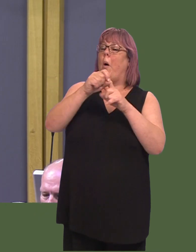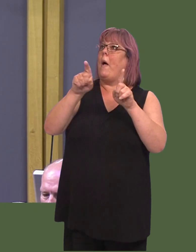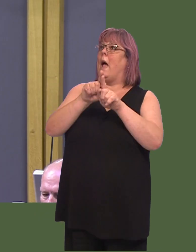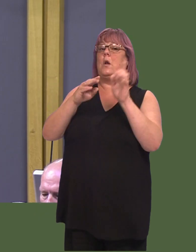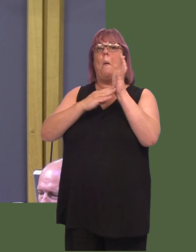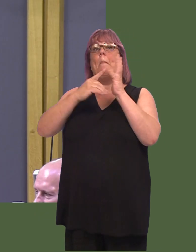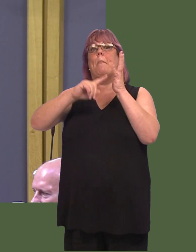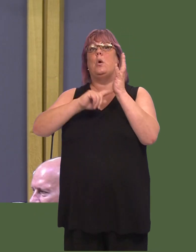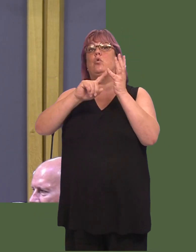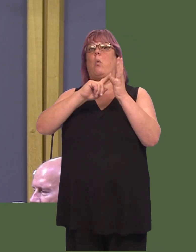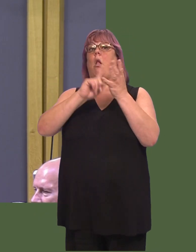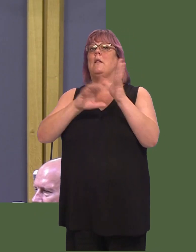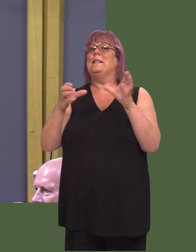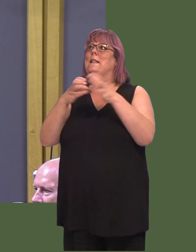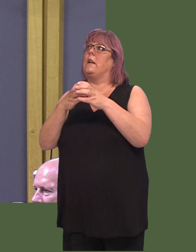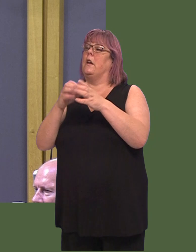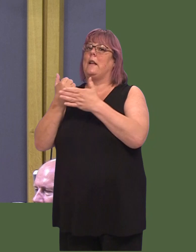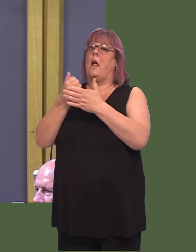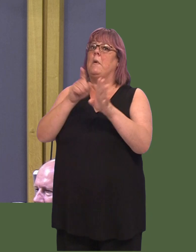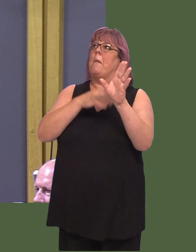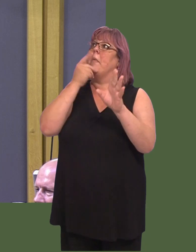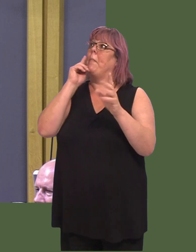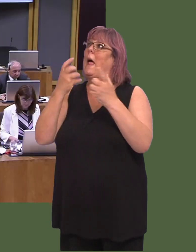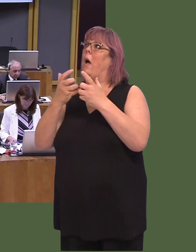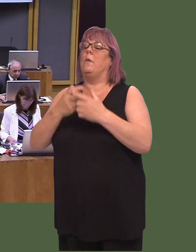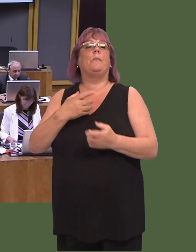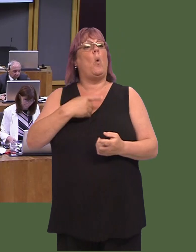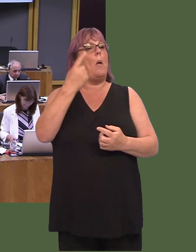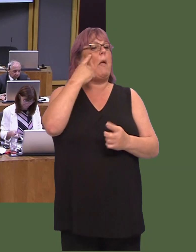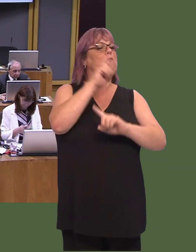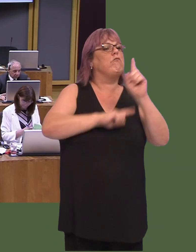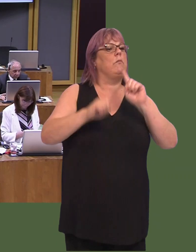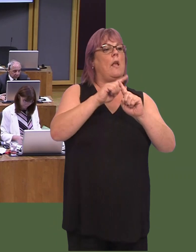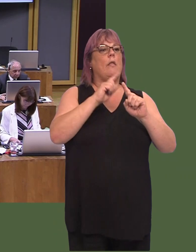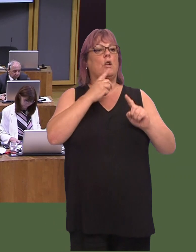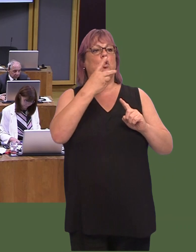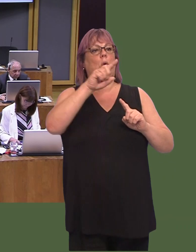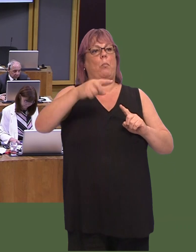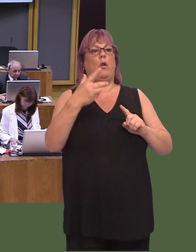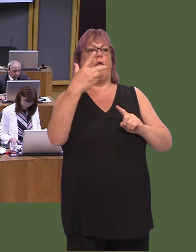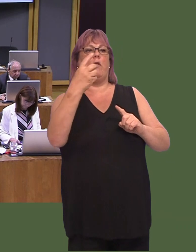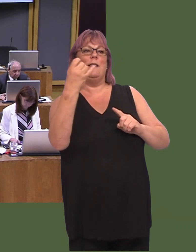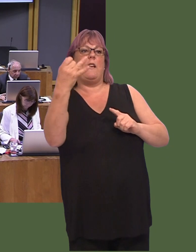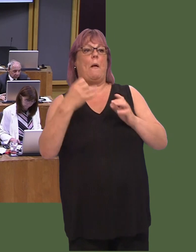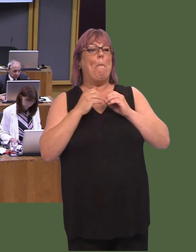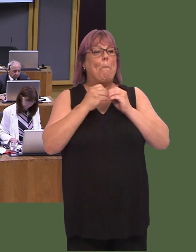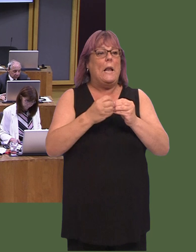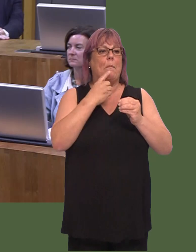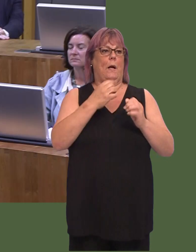ar gyfer plant a phobl ifanc? OAQ52461 Carwyn Jones AM: The 'Mapping the Social Business Sector in Wales' report notes that the sector is now worth an incredible £2.37 billion